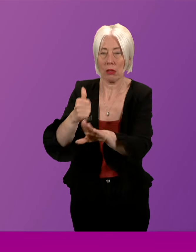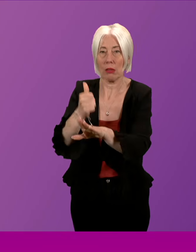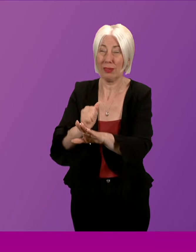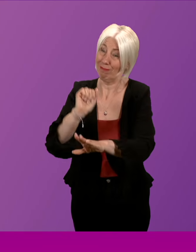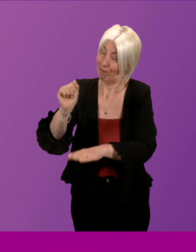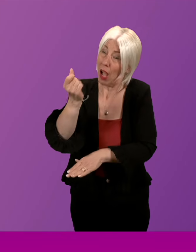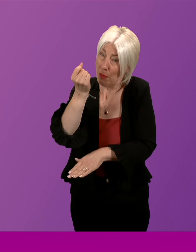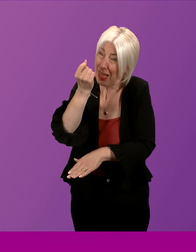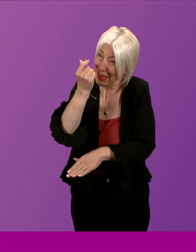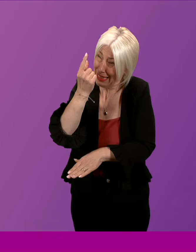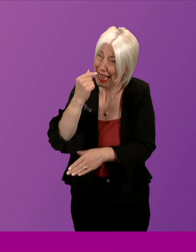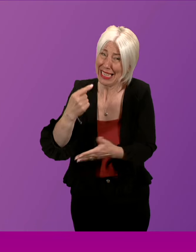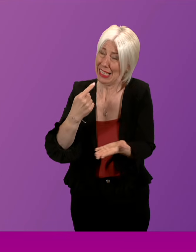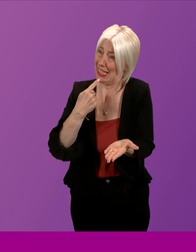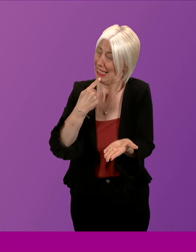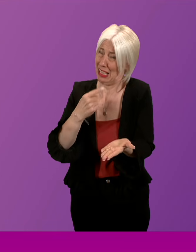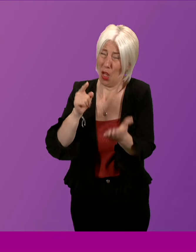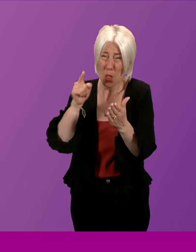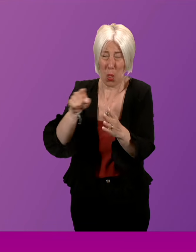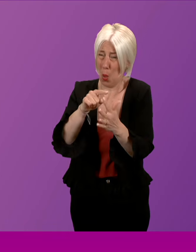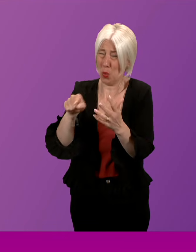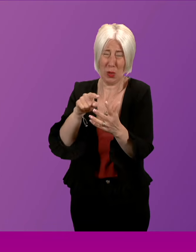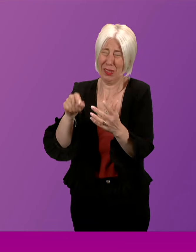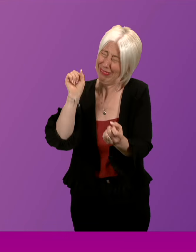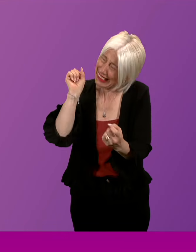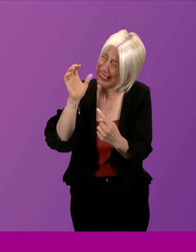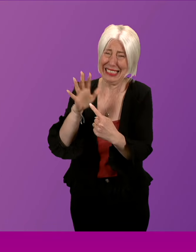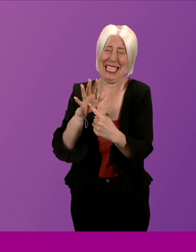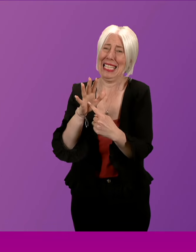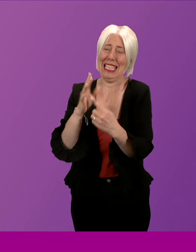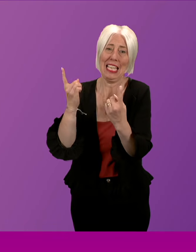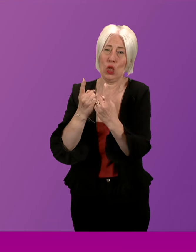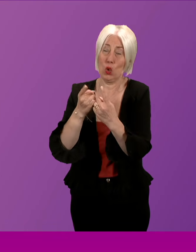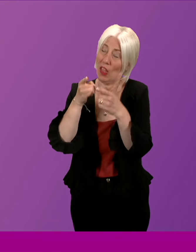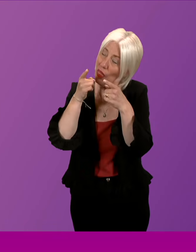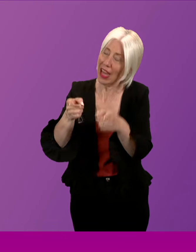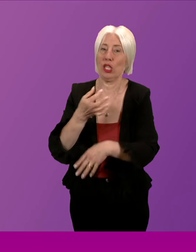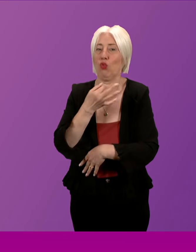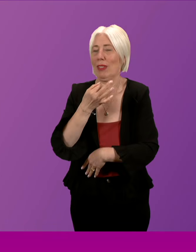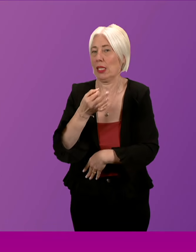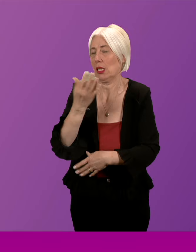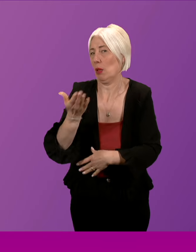perspective that I am putting here. Those are the substantive issues that are at stake. However,